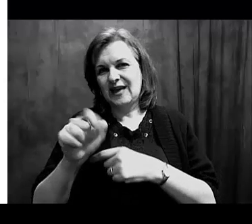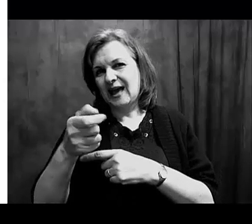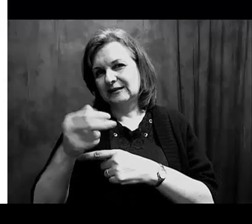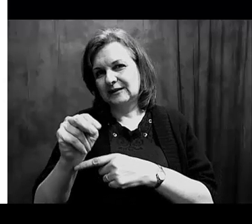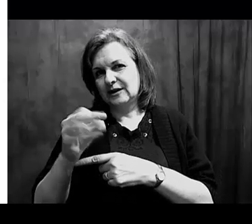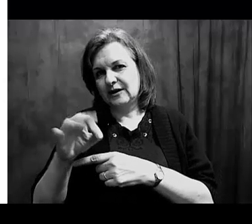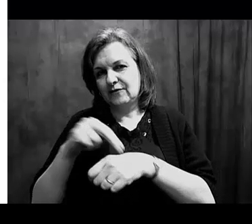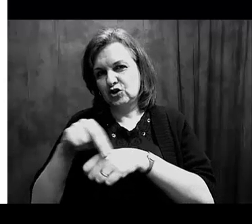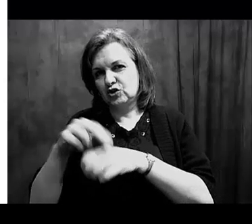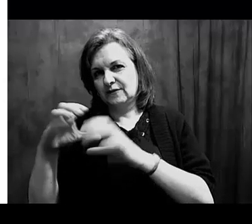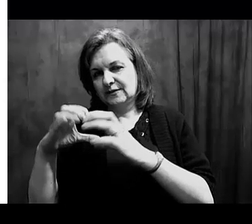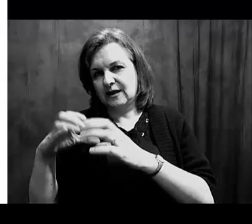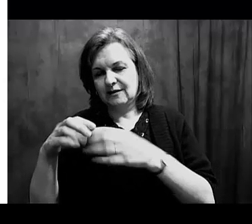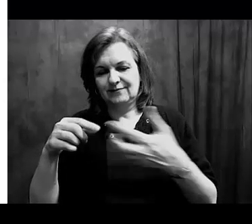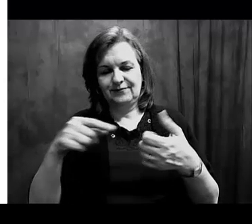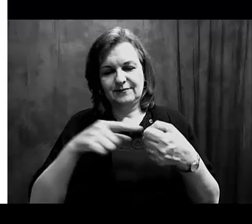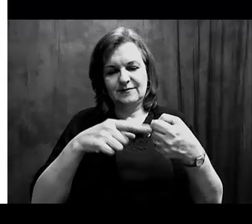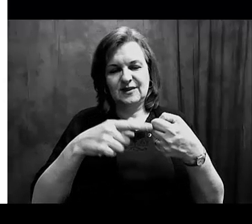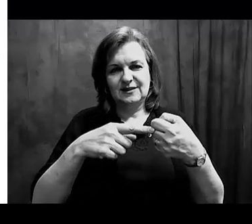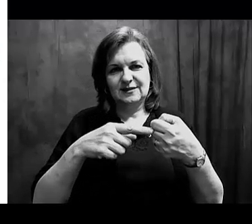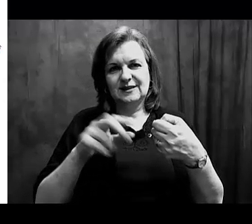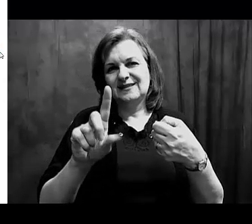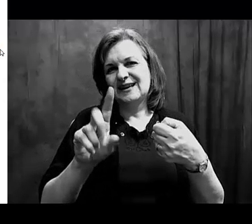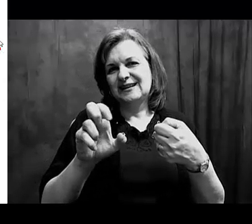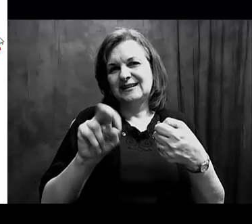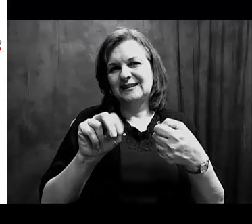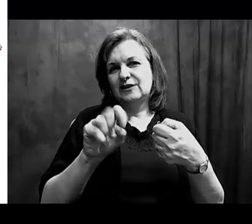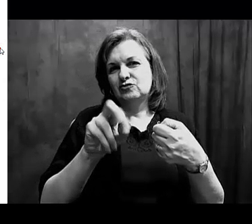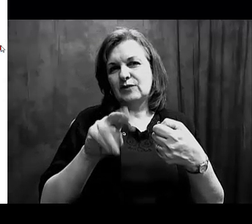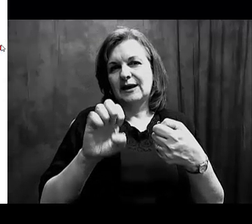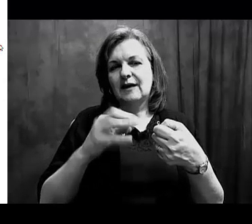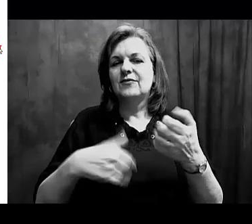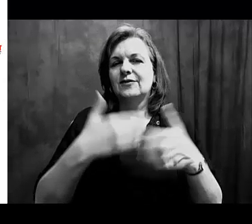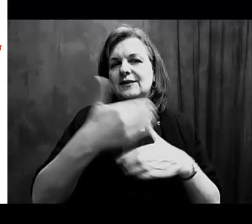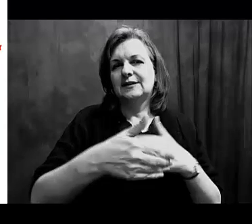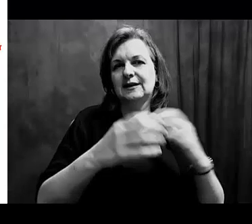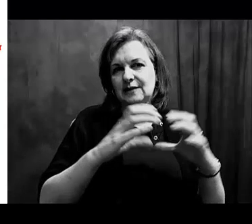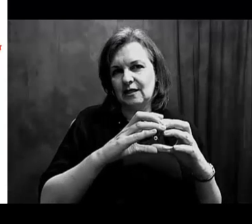and this is the dendrite of the next nerve cell